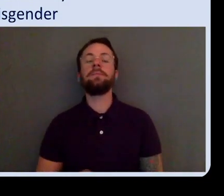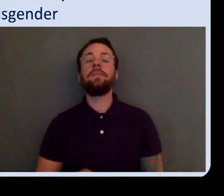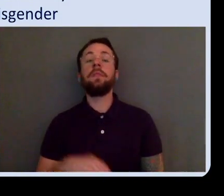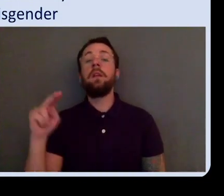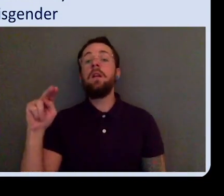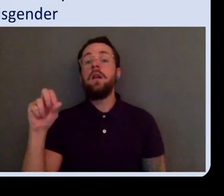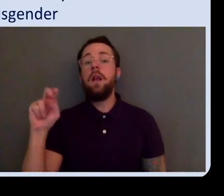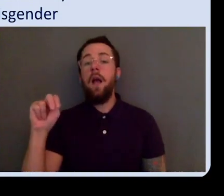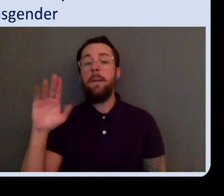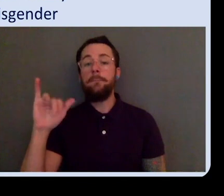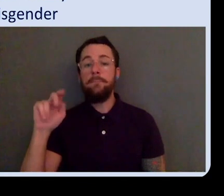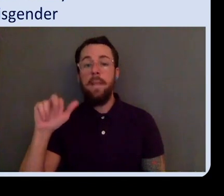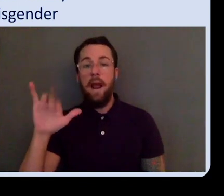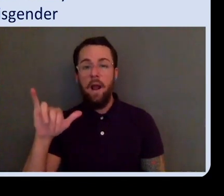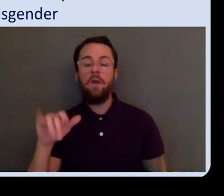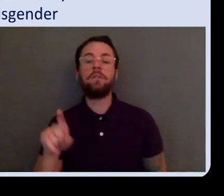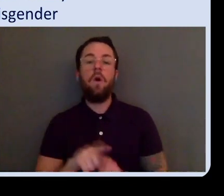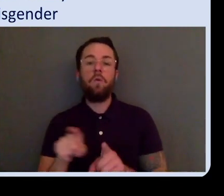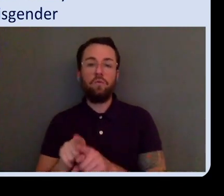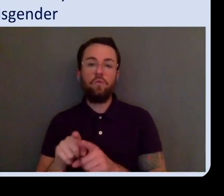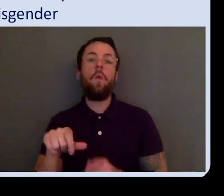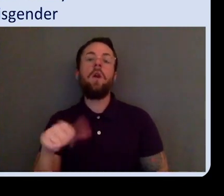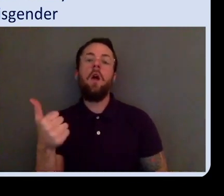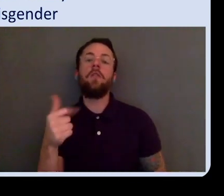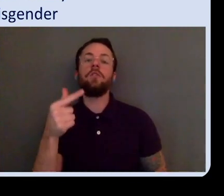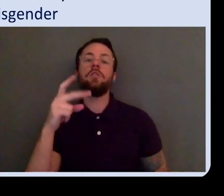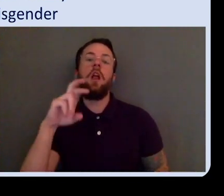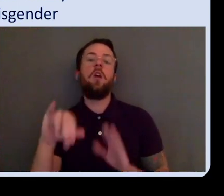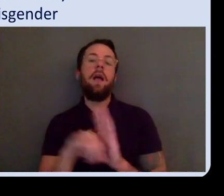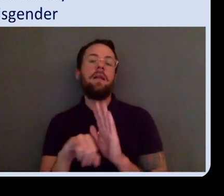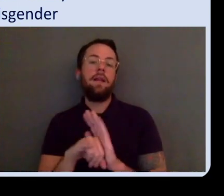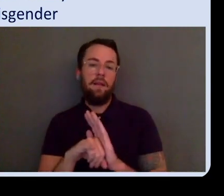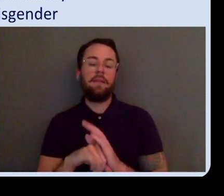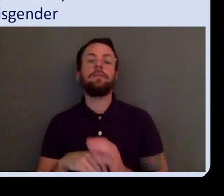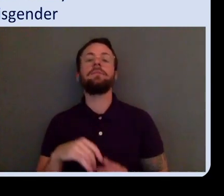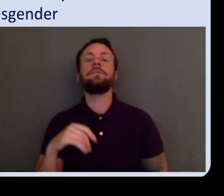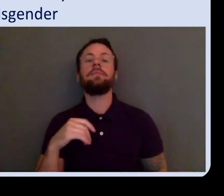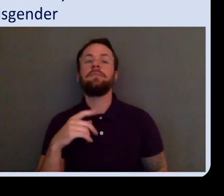that their gender identity does not match their sex.